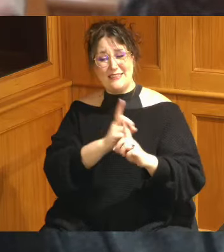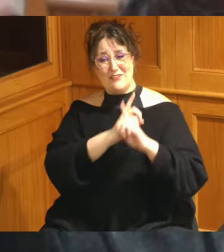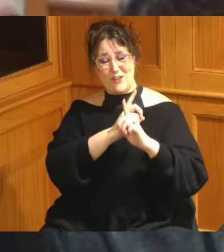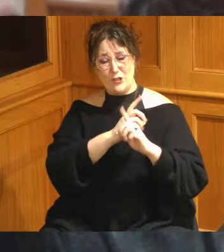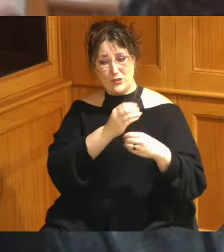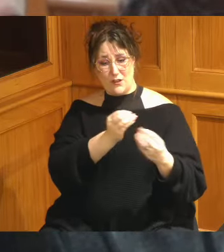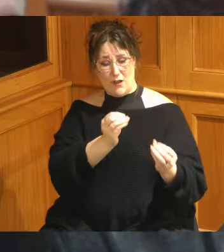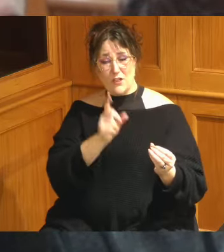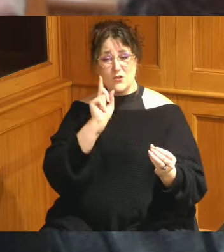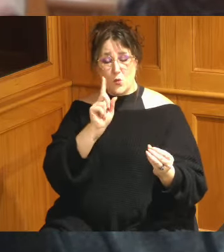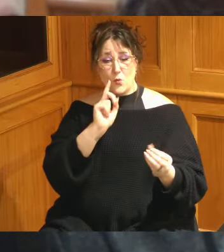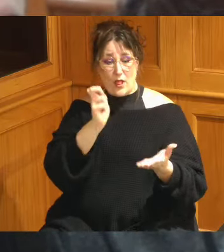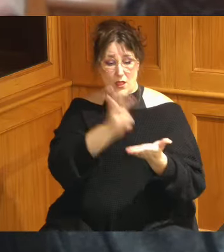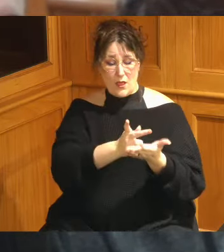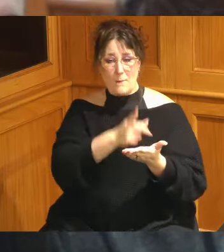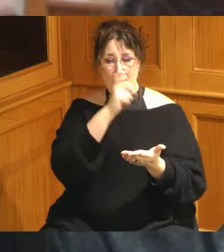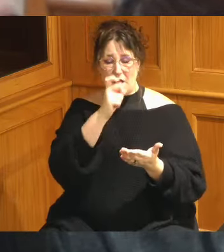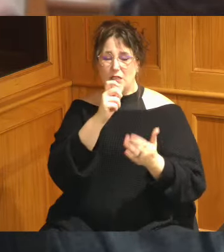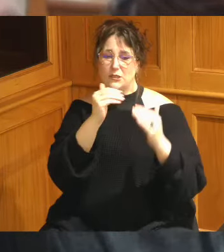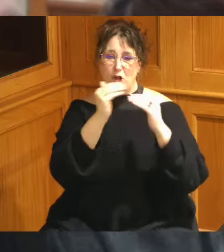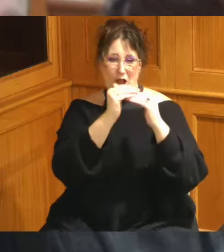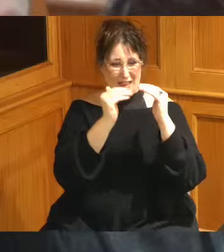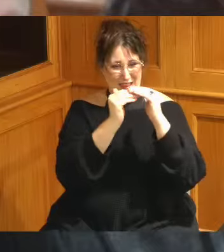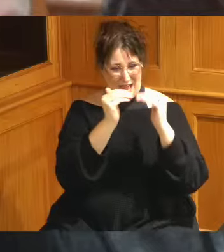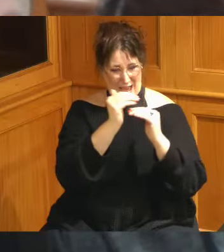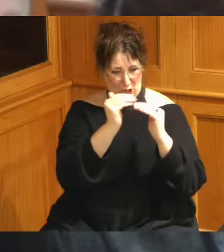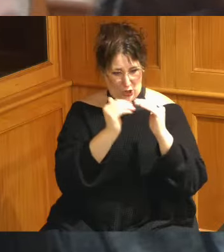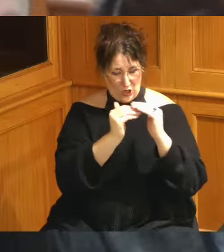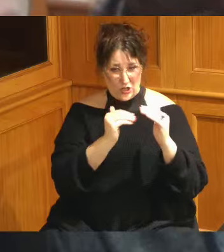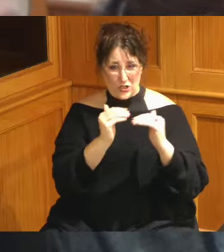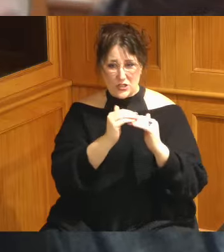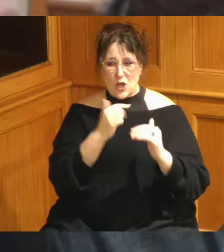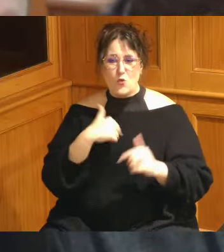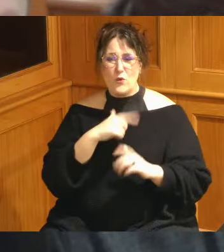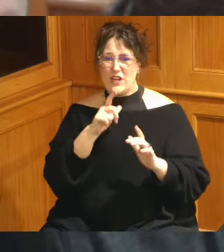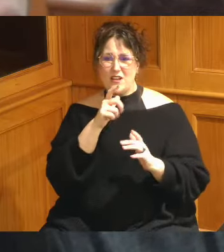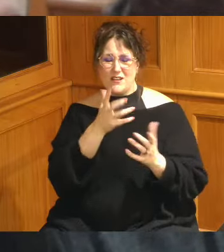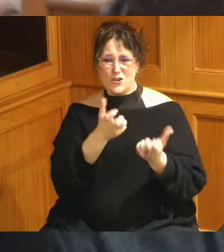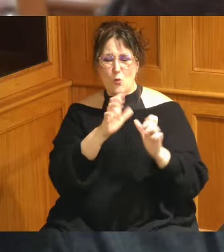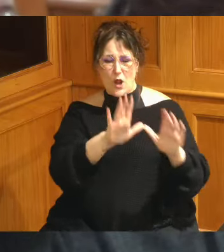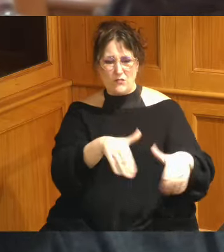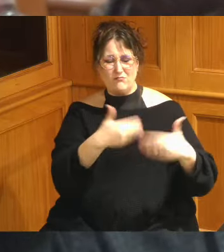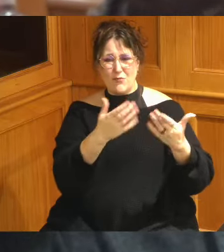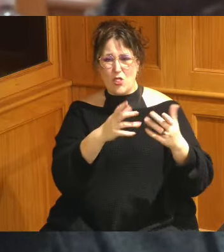because there are multiple layers and we never want to reinvent the wheel. If it's not broken,